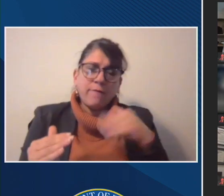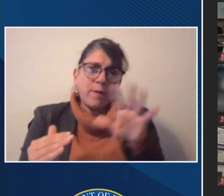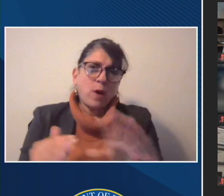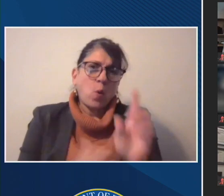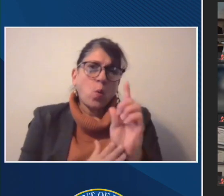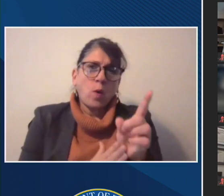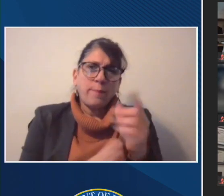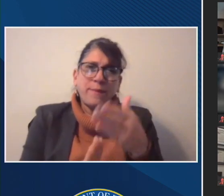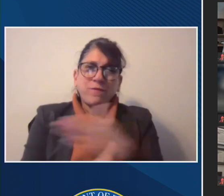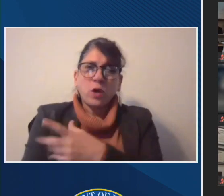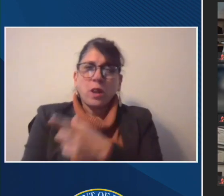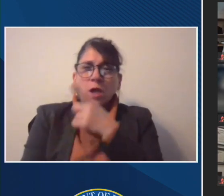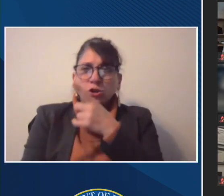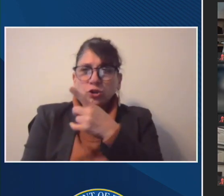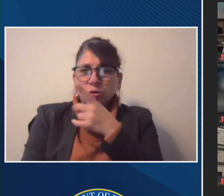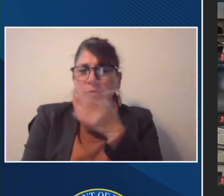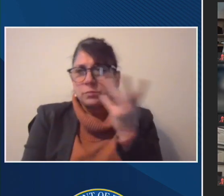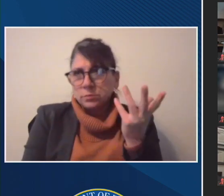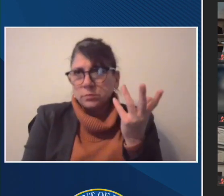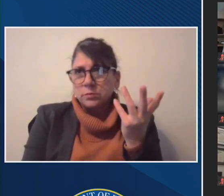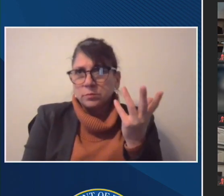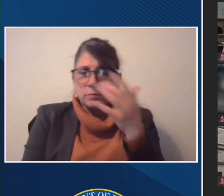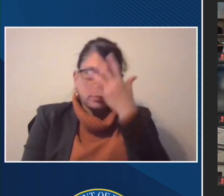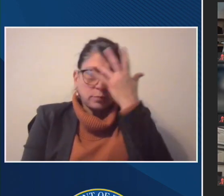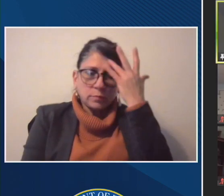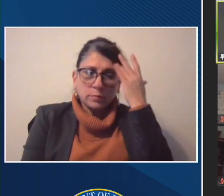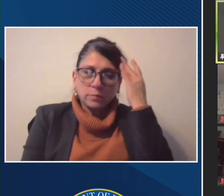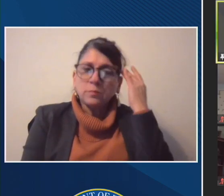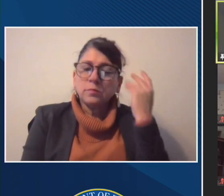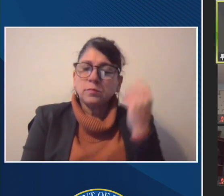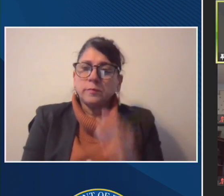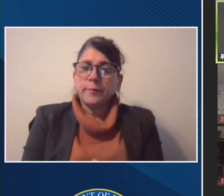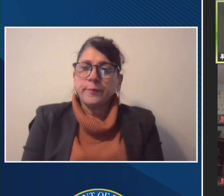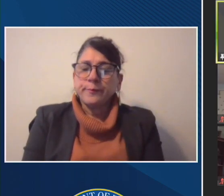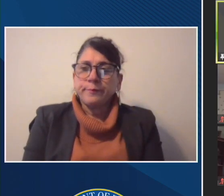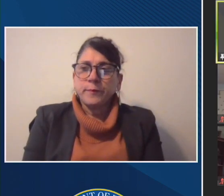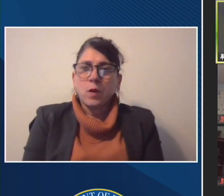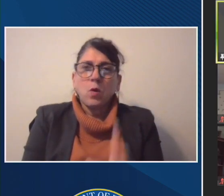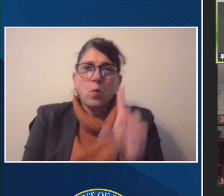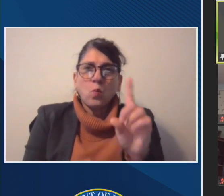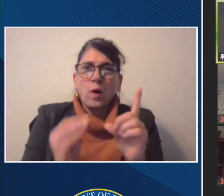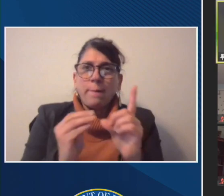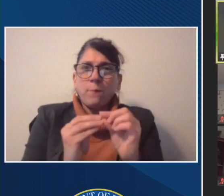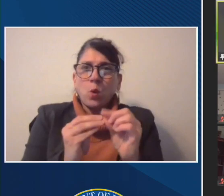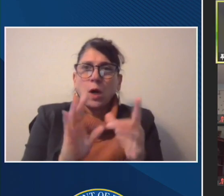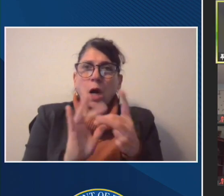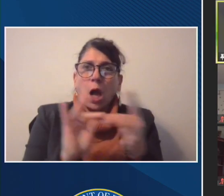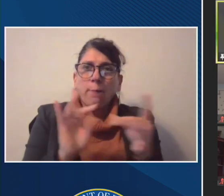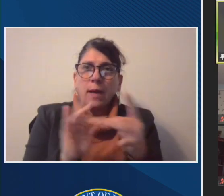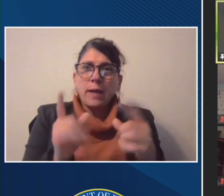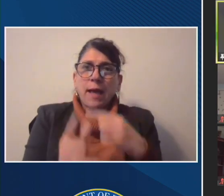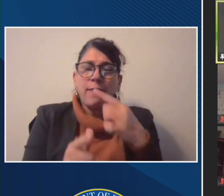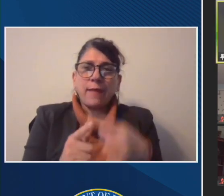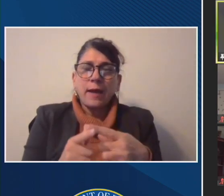lunch. So we'll take one more comment and then we will take a lunch break and come